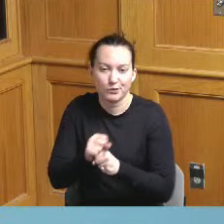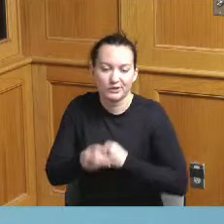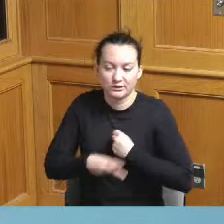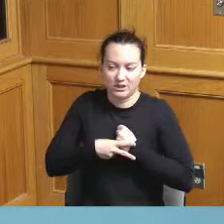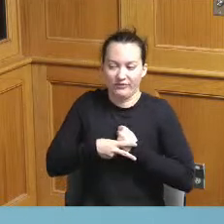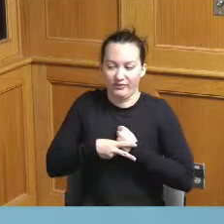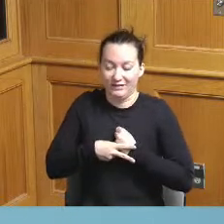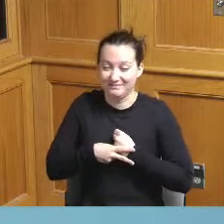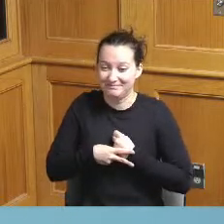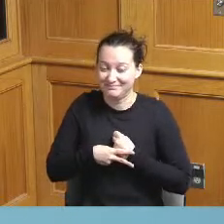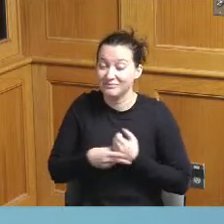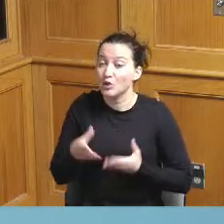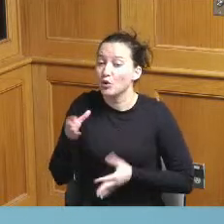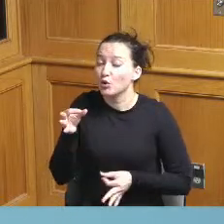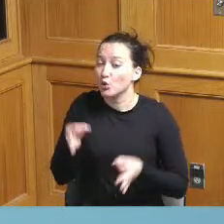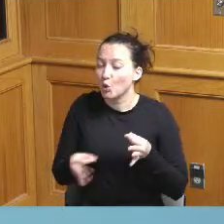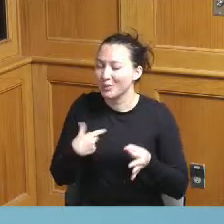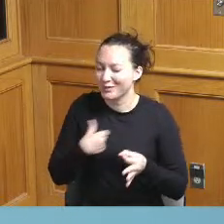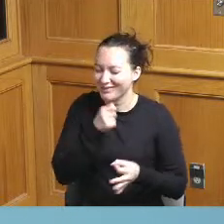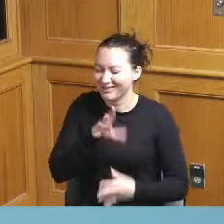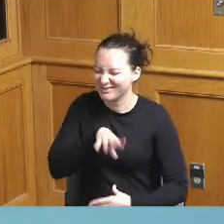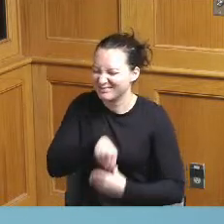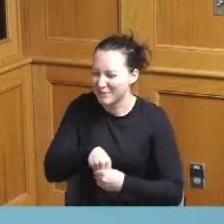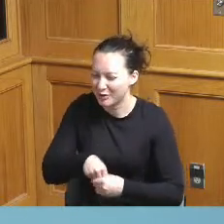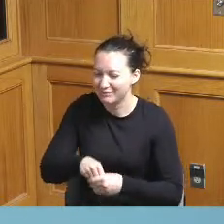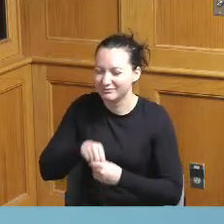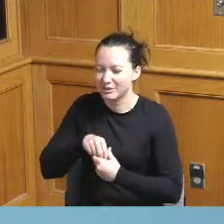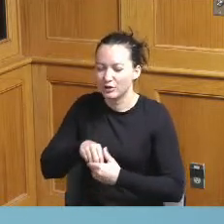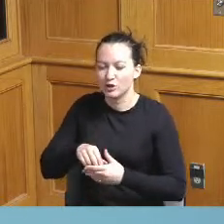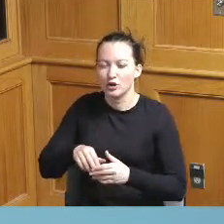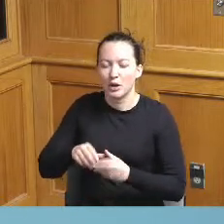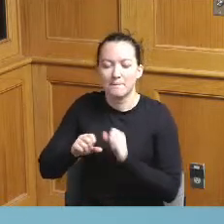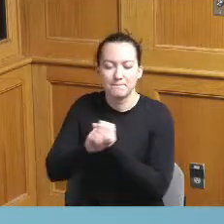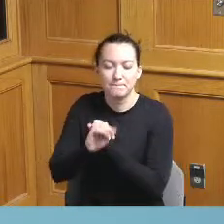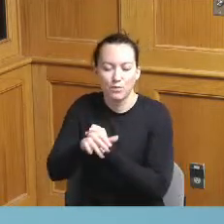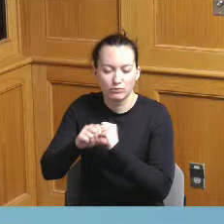the court was not part of the County's market rate study and have made no adjustments based